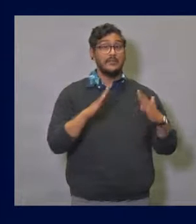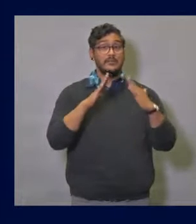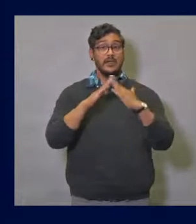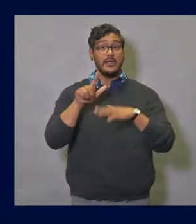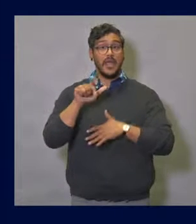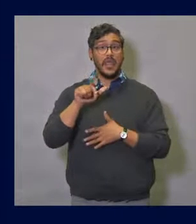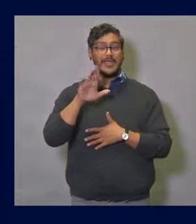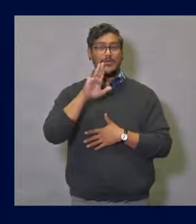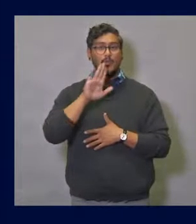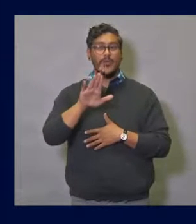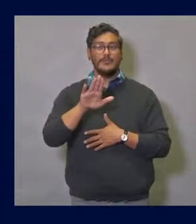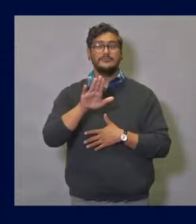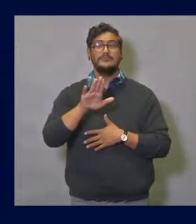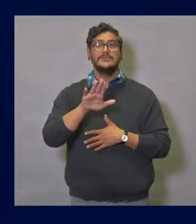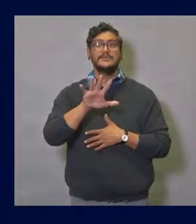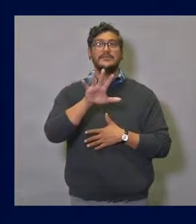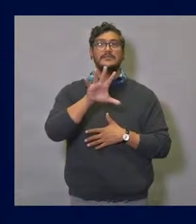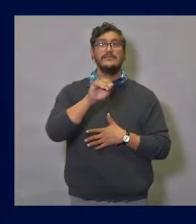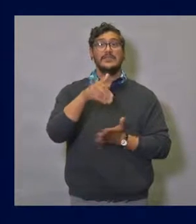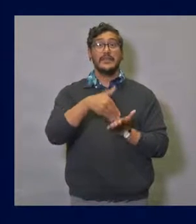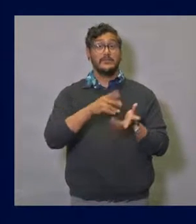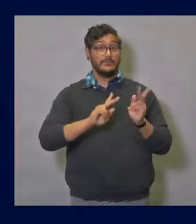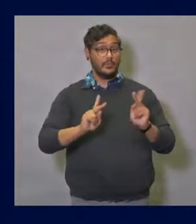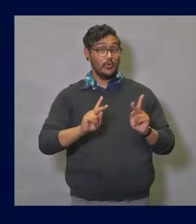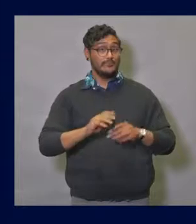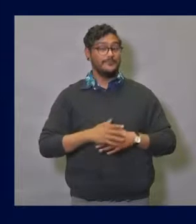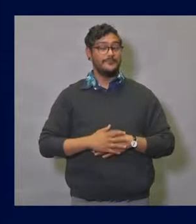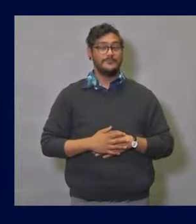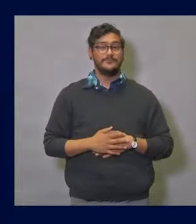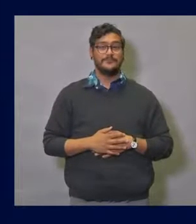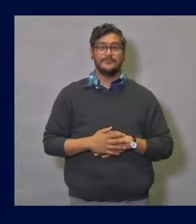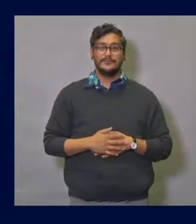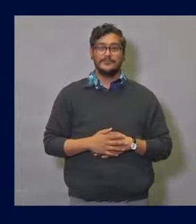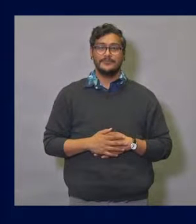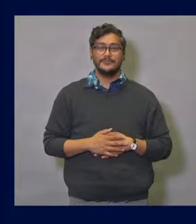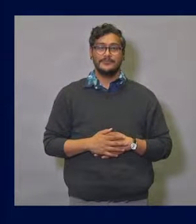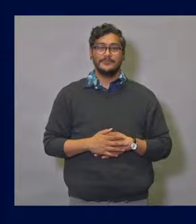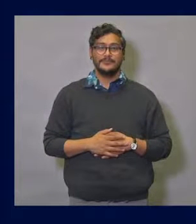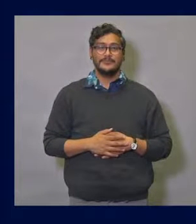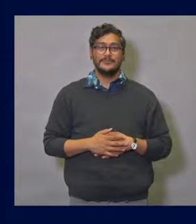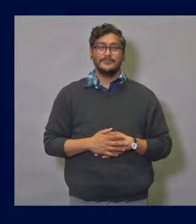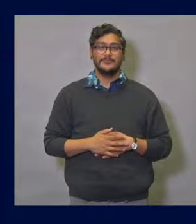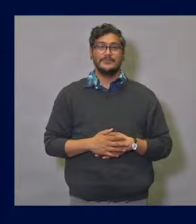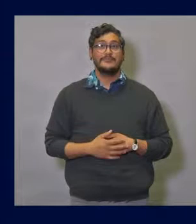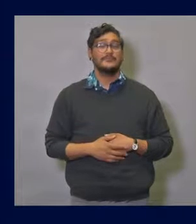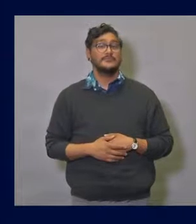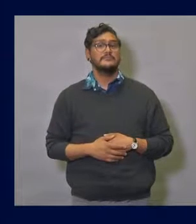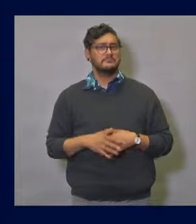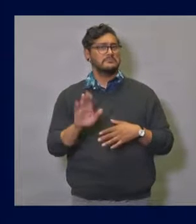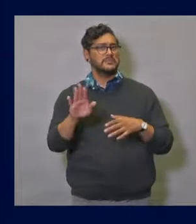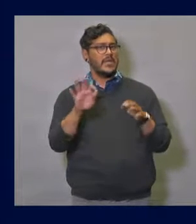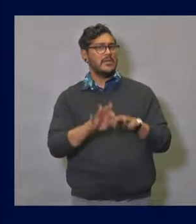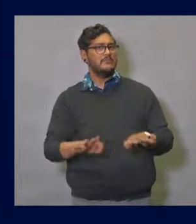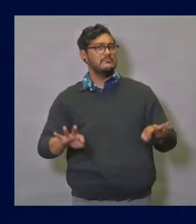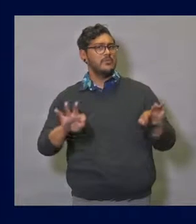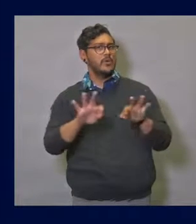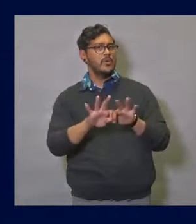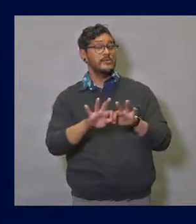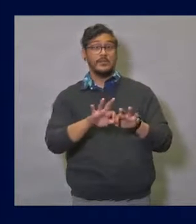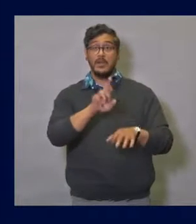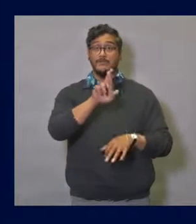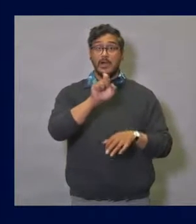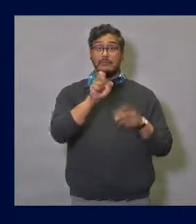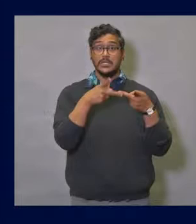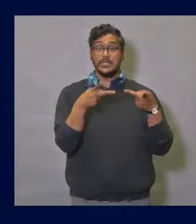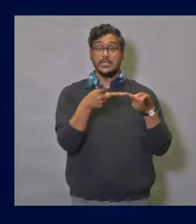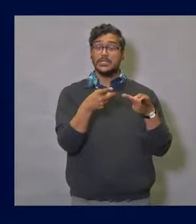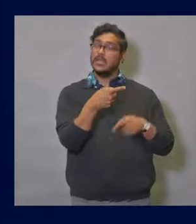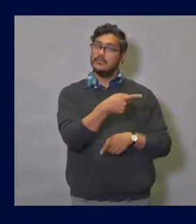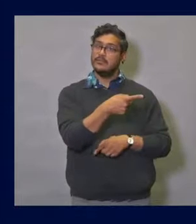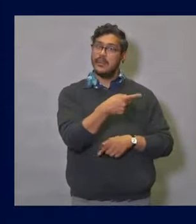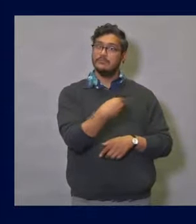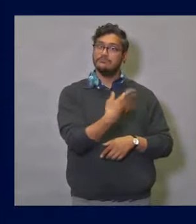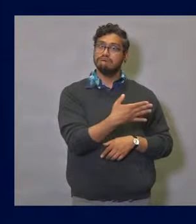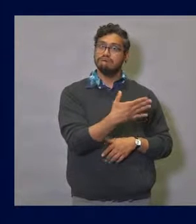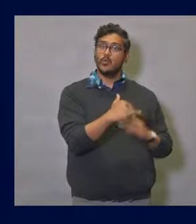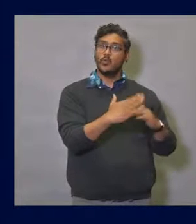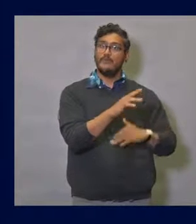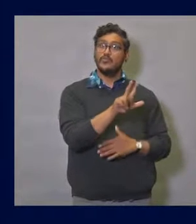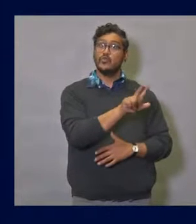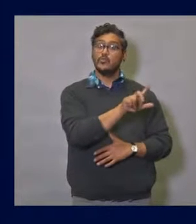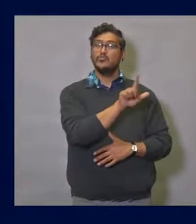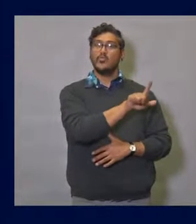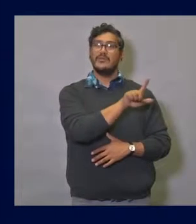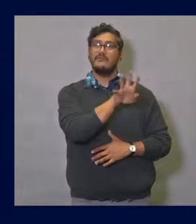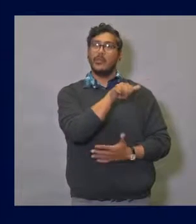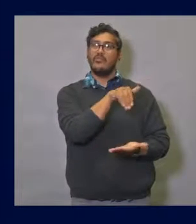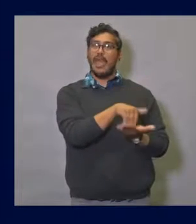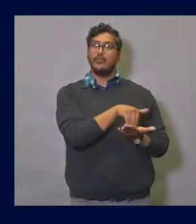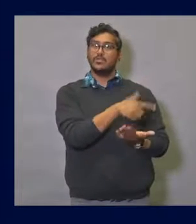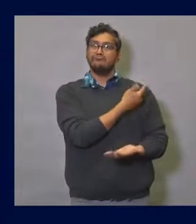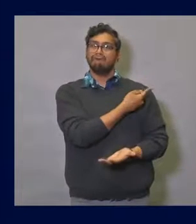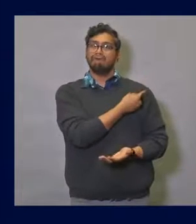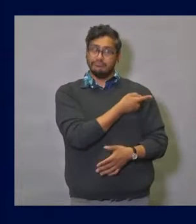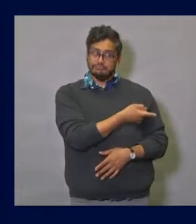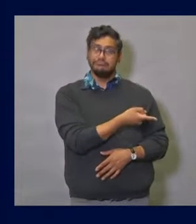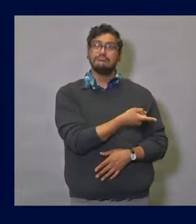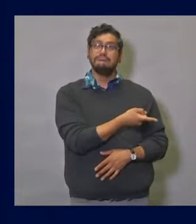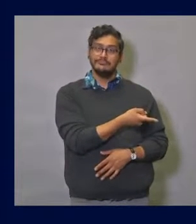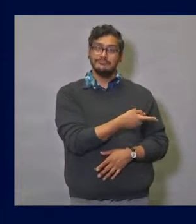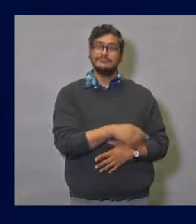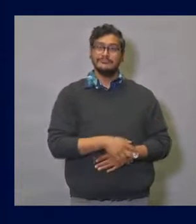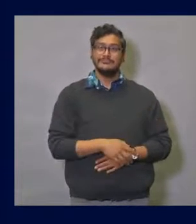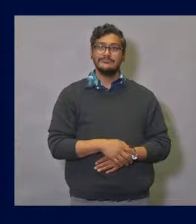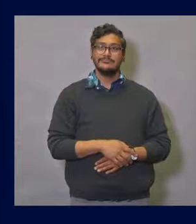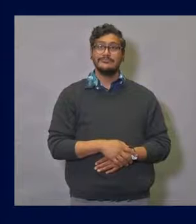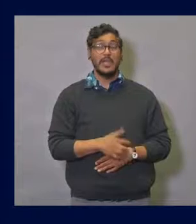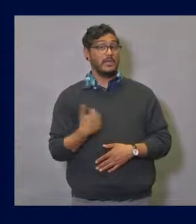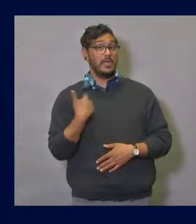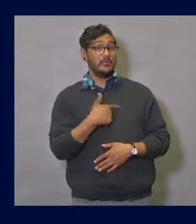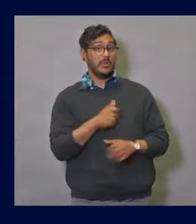TRAVÉS DE LOS SIETE CENTROS DE